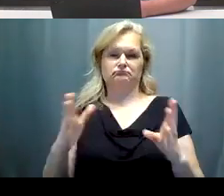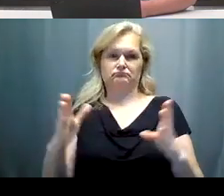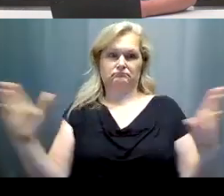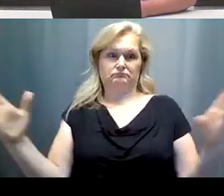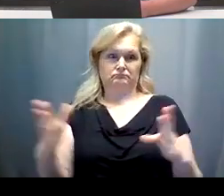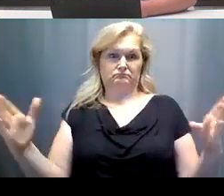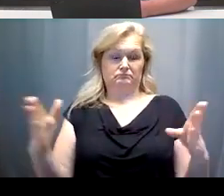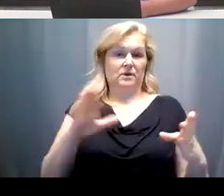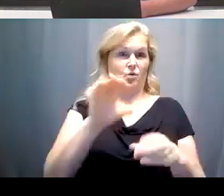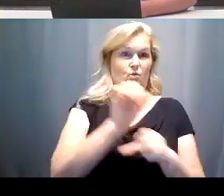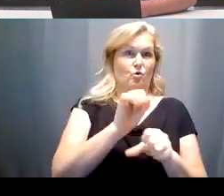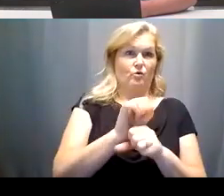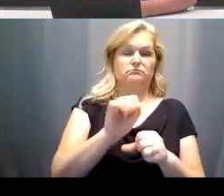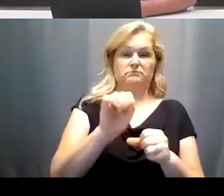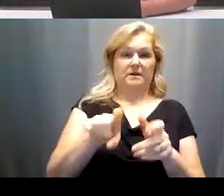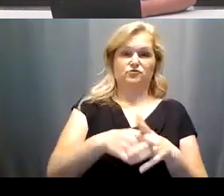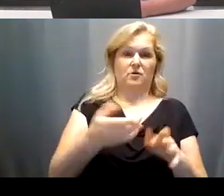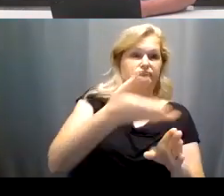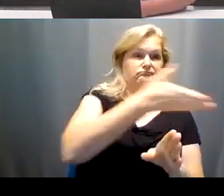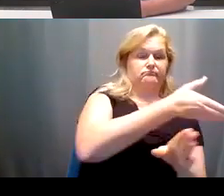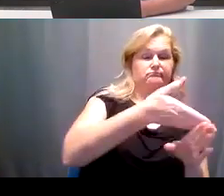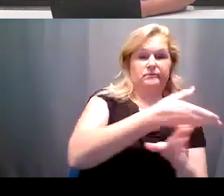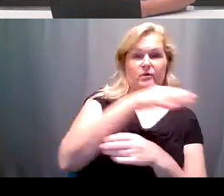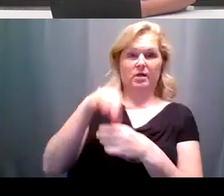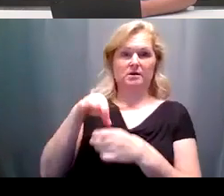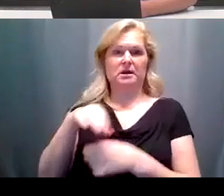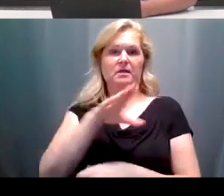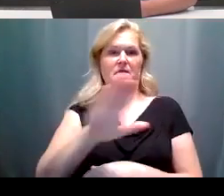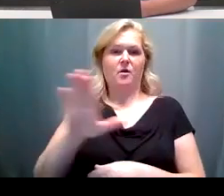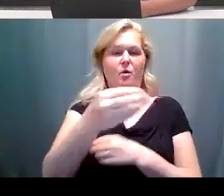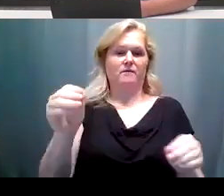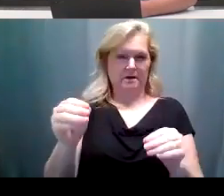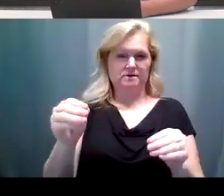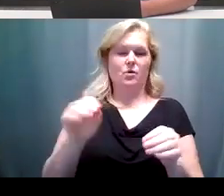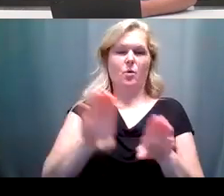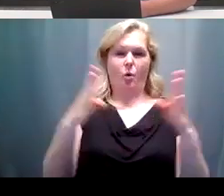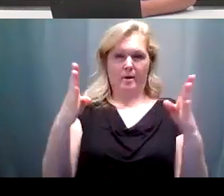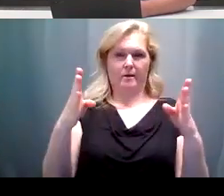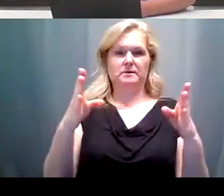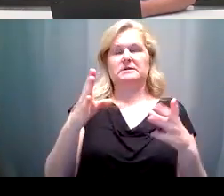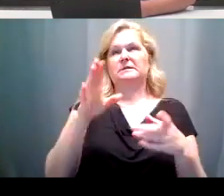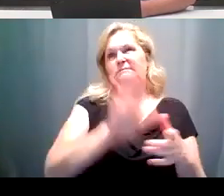Elections Canada office will be open between 7 1/2 and 12 hours each day during the election